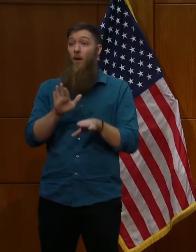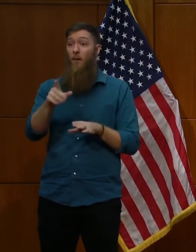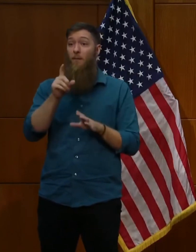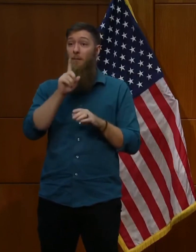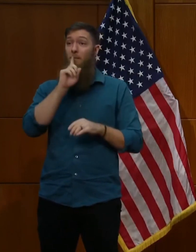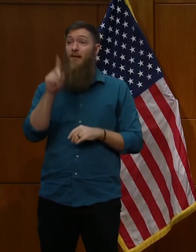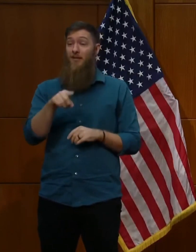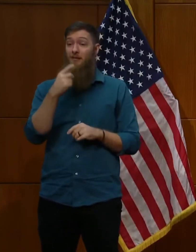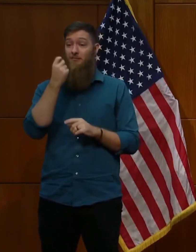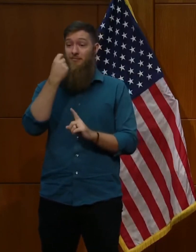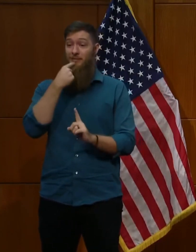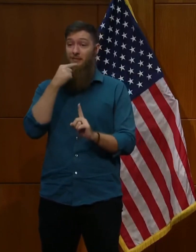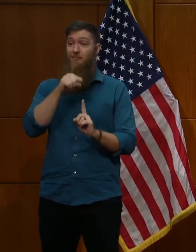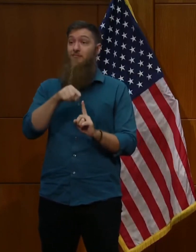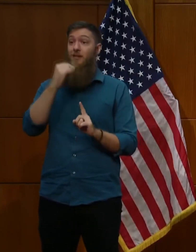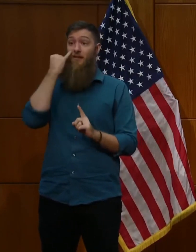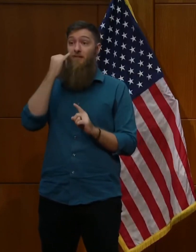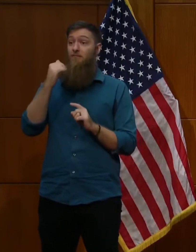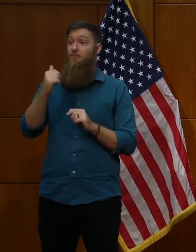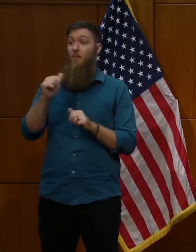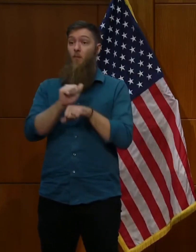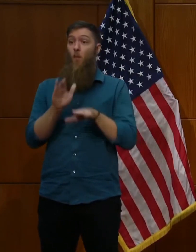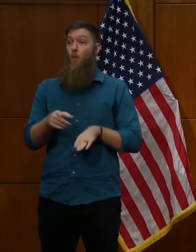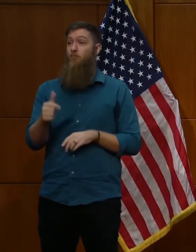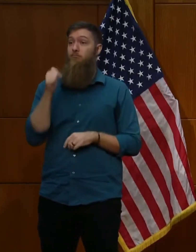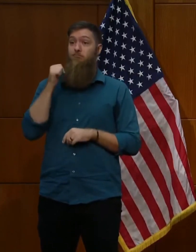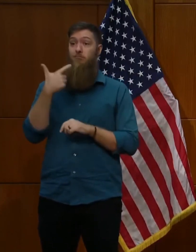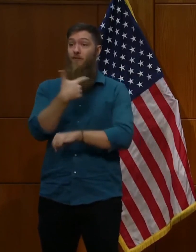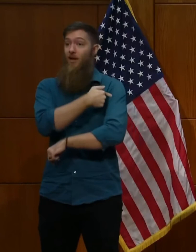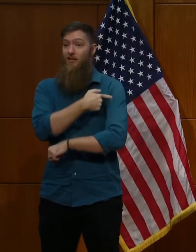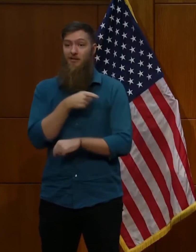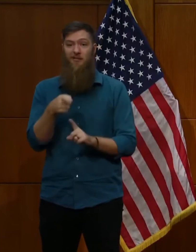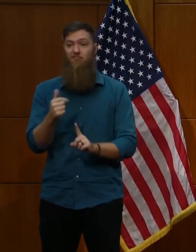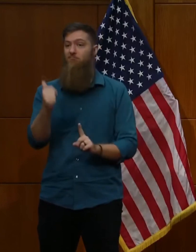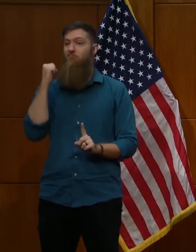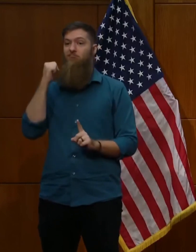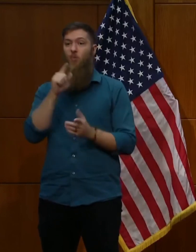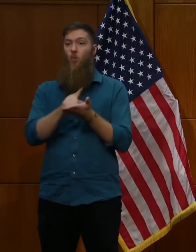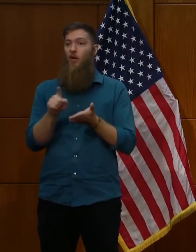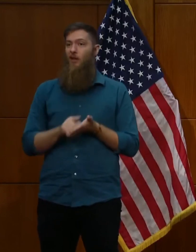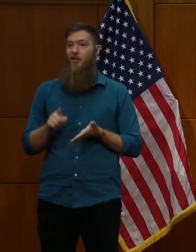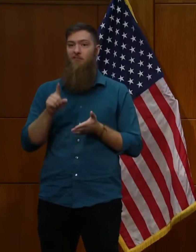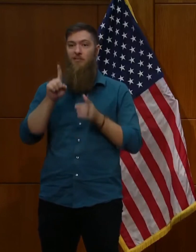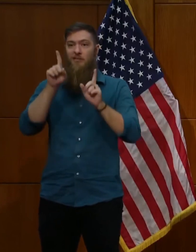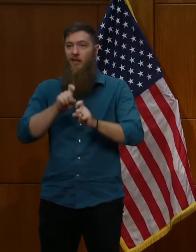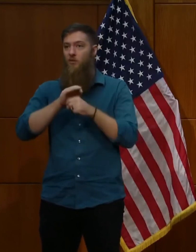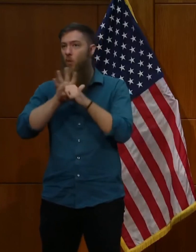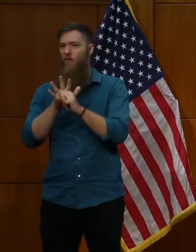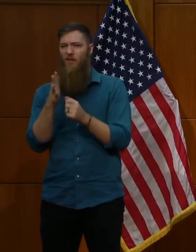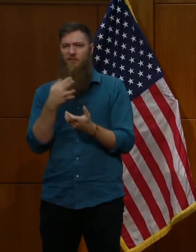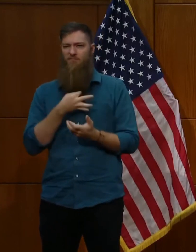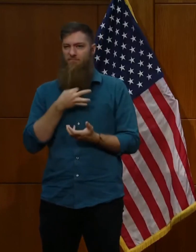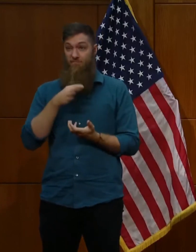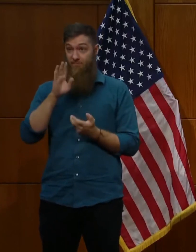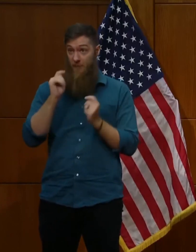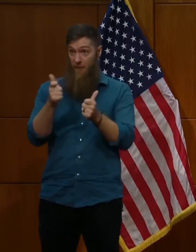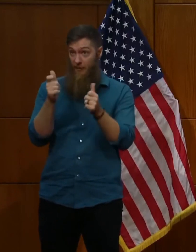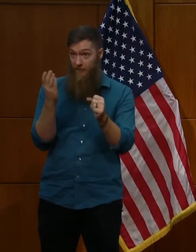and if they refuse the weekly testing, I guess what what sort of is it? An immediate firing? Is it mandated? Work from home?